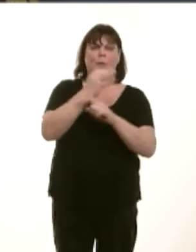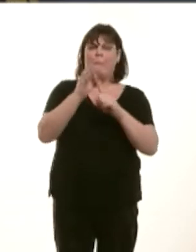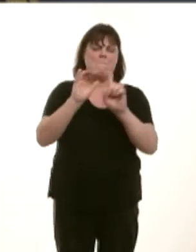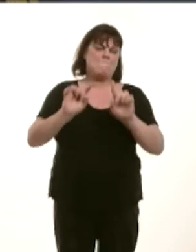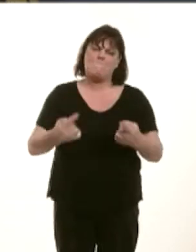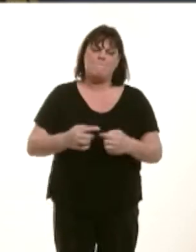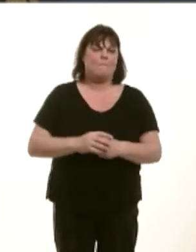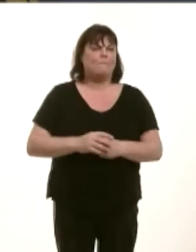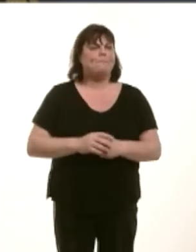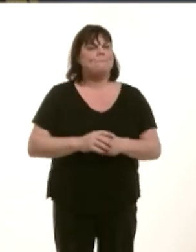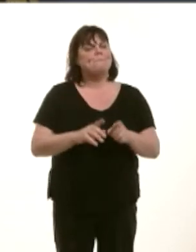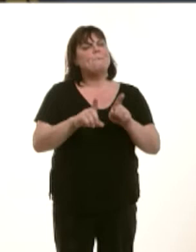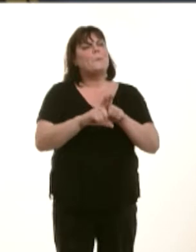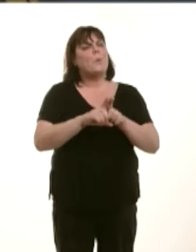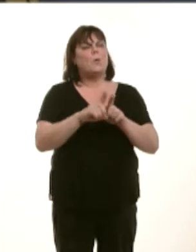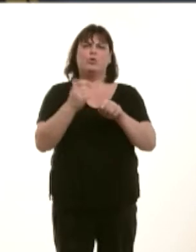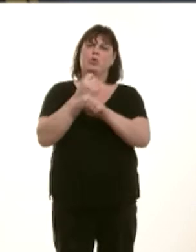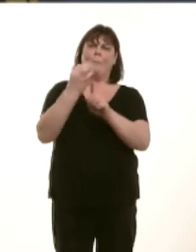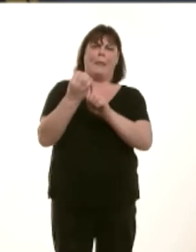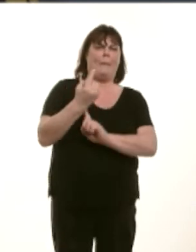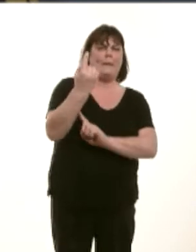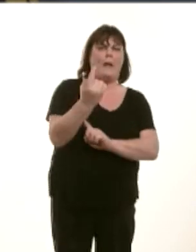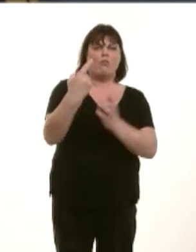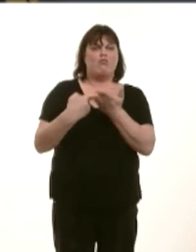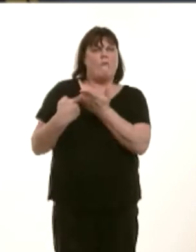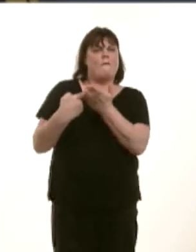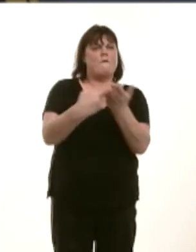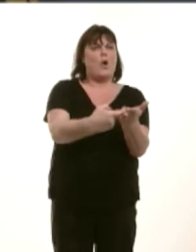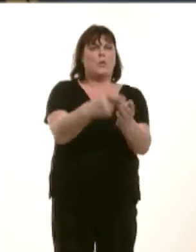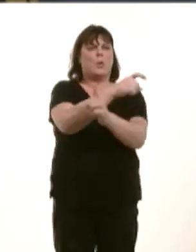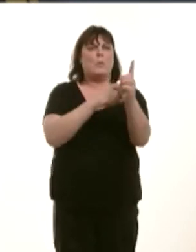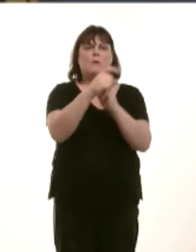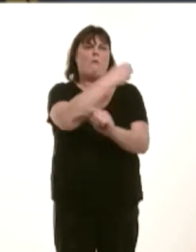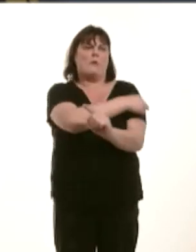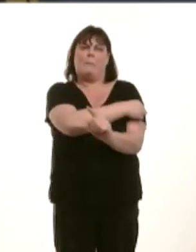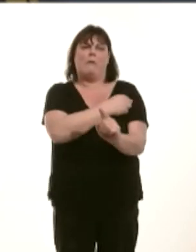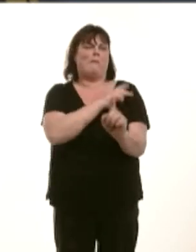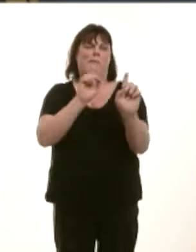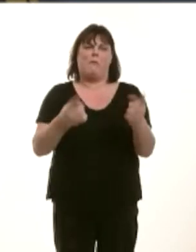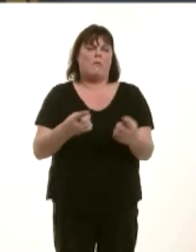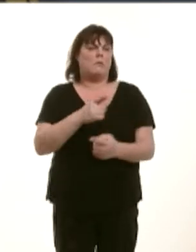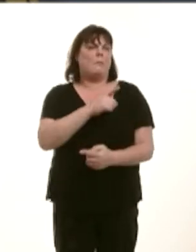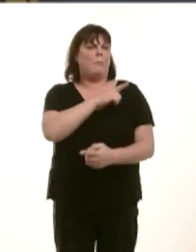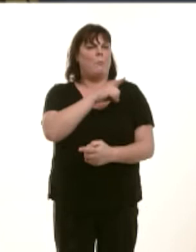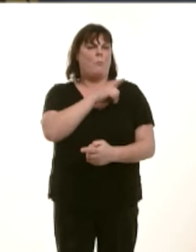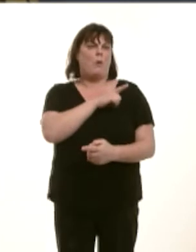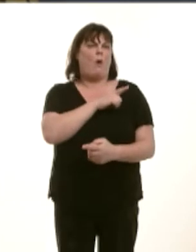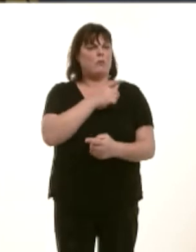the inability of GPs to refer on to community hospital beds, because theyíve been cut?